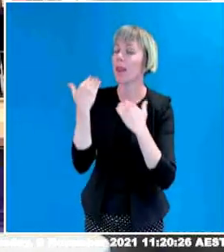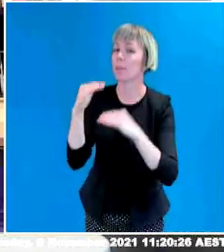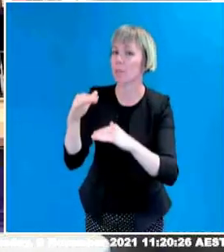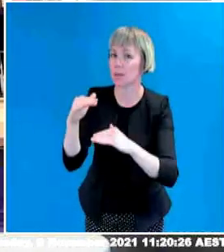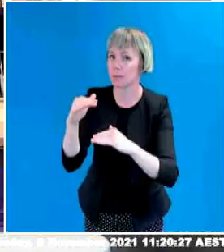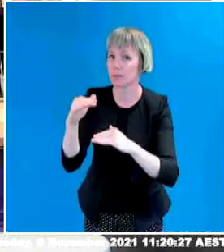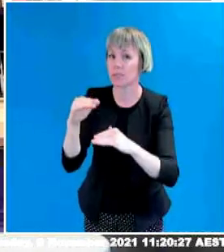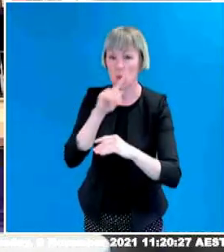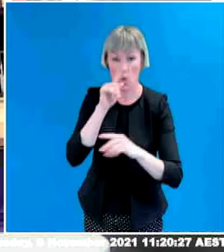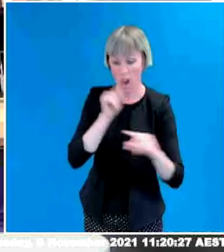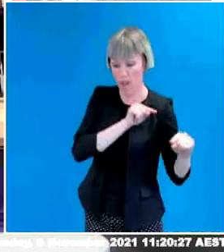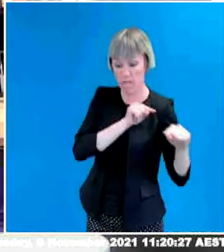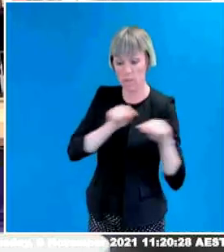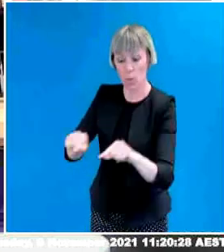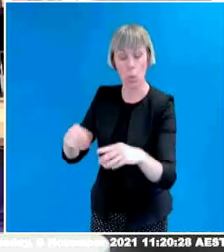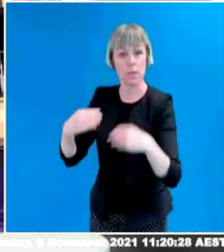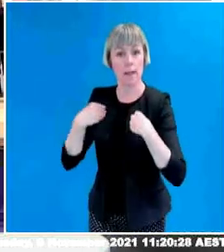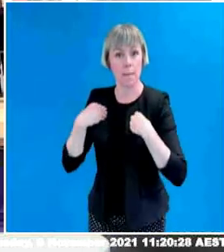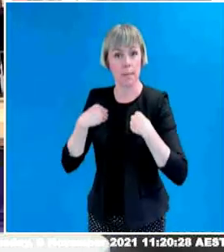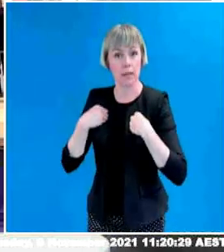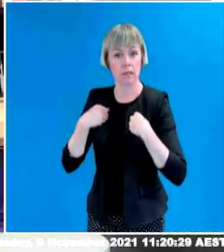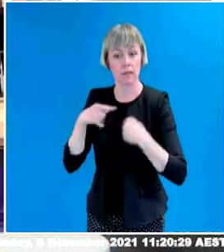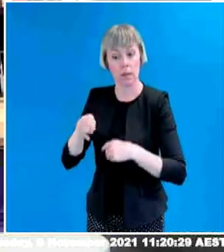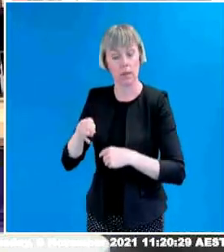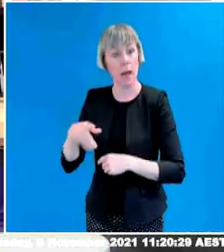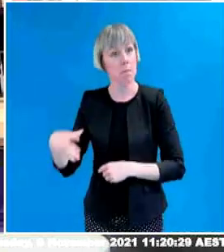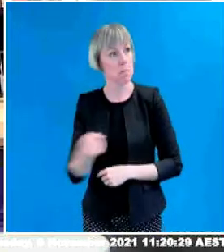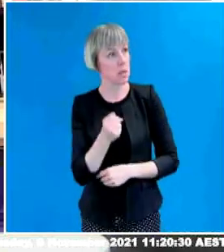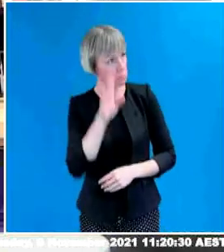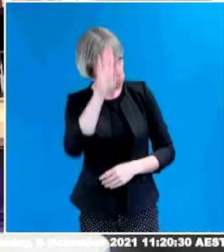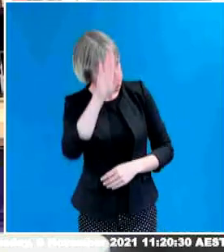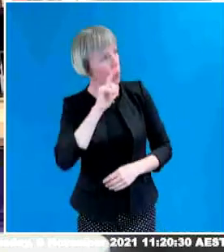force companies to use them. They are an expectation rather than a requirement.